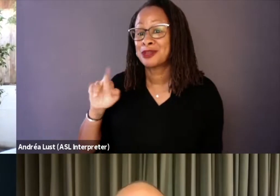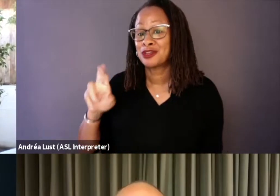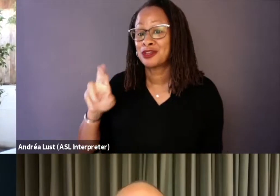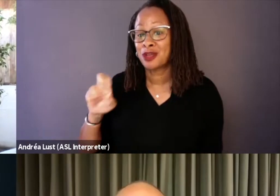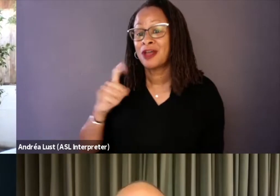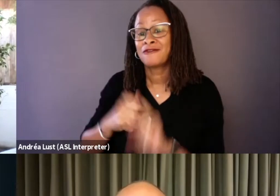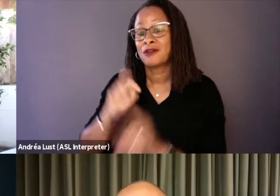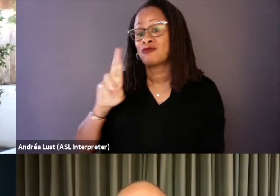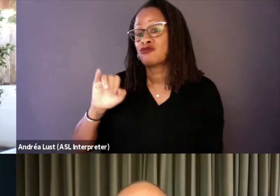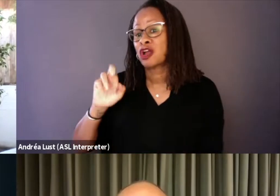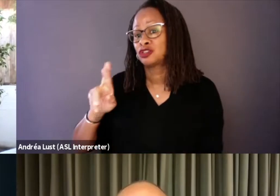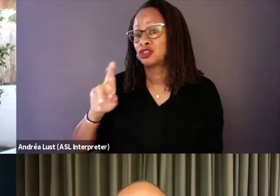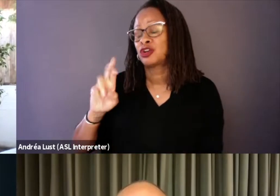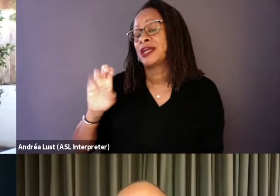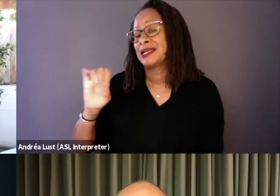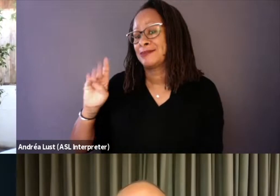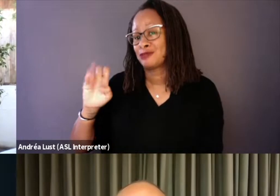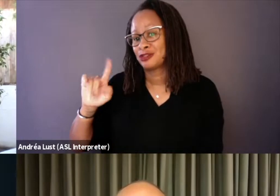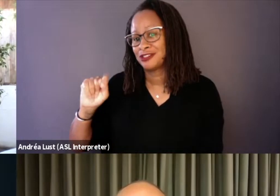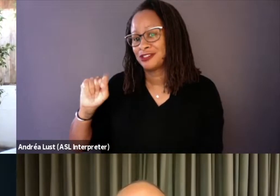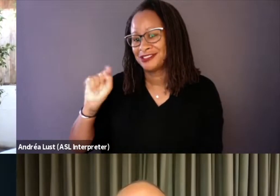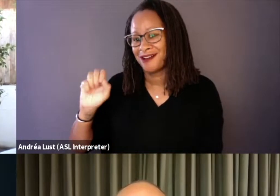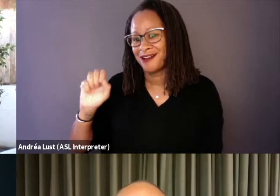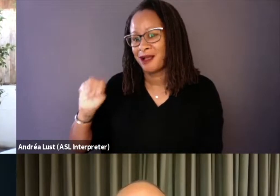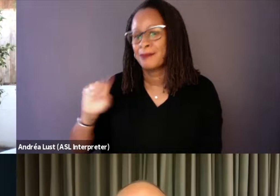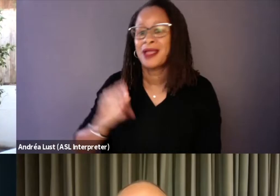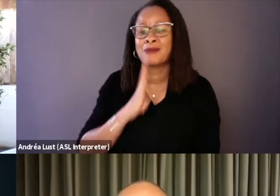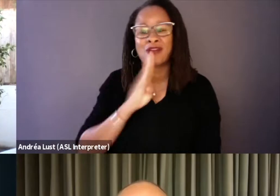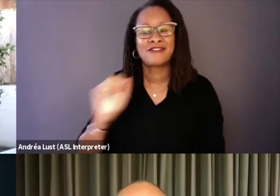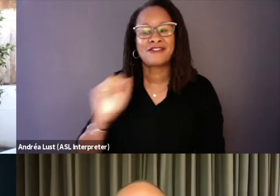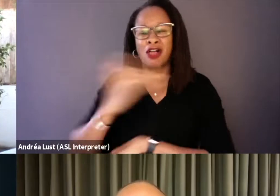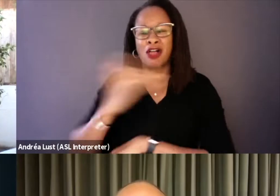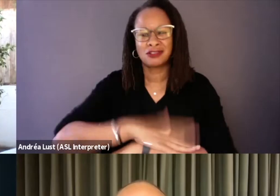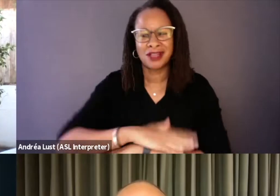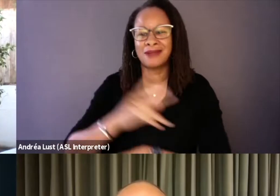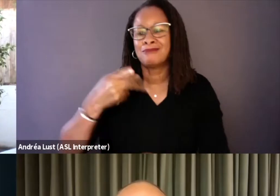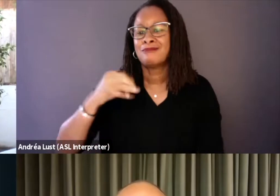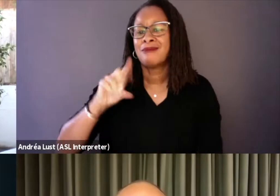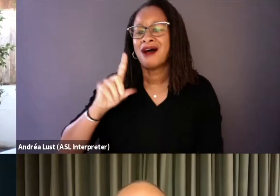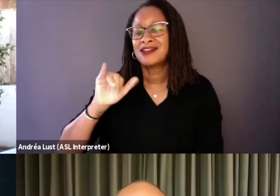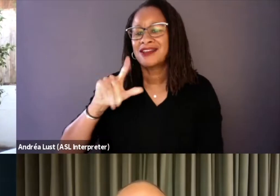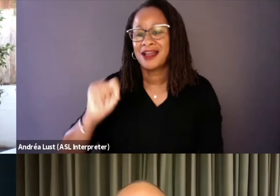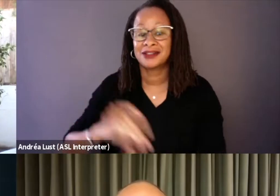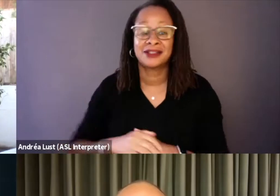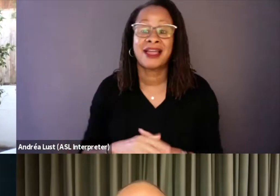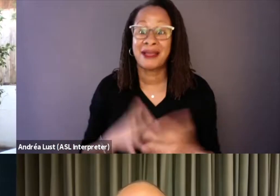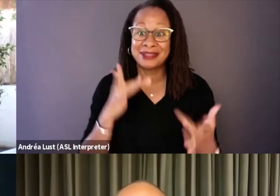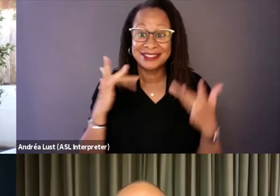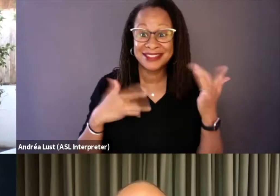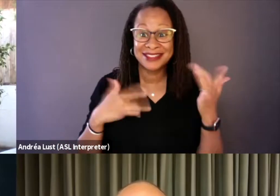and "Breakfast All Day" podcast. And I'm thrilled to be here with the director of "Wojnarowicz," Chris McKim,